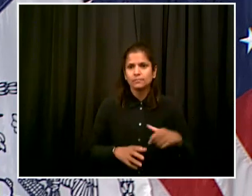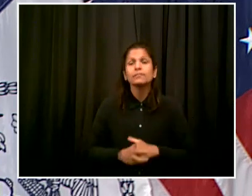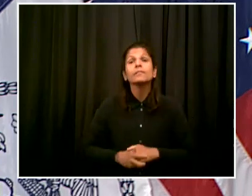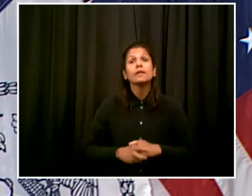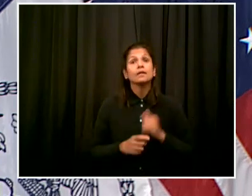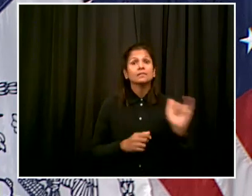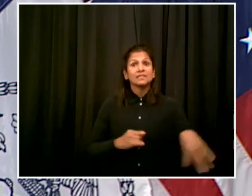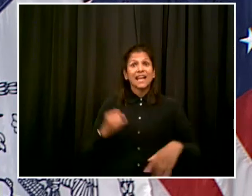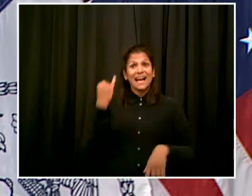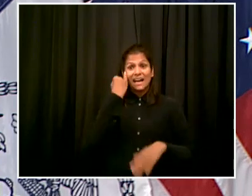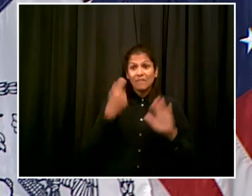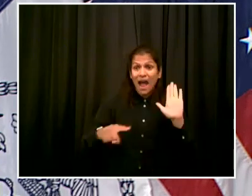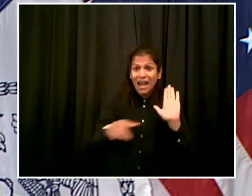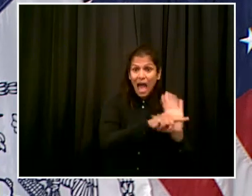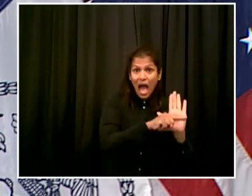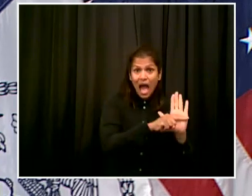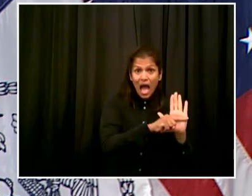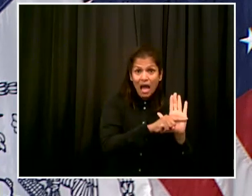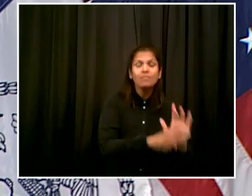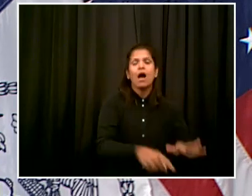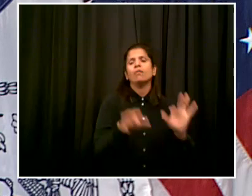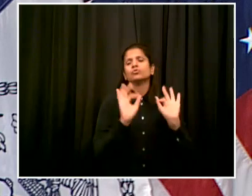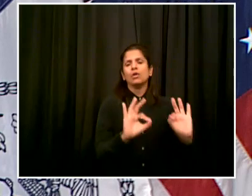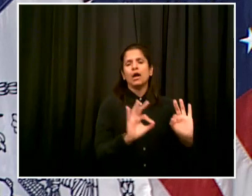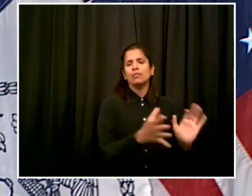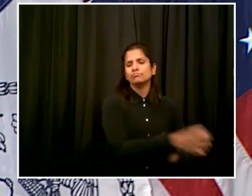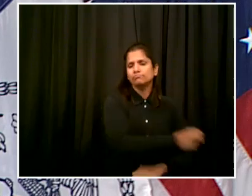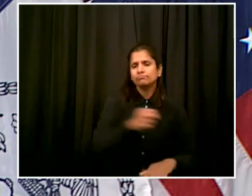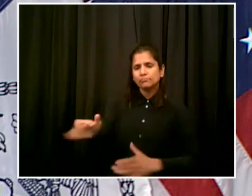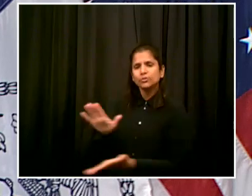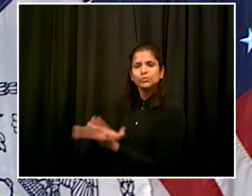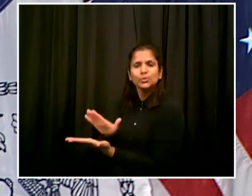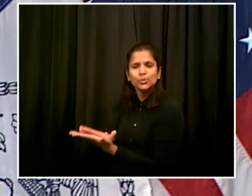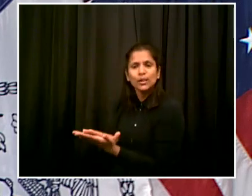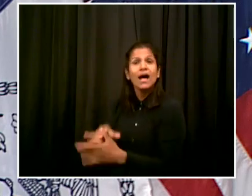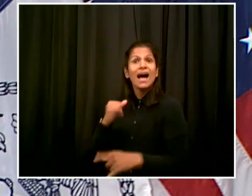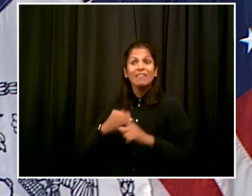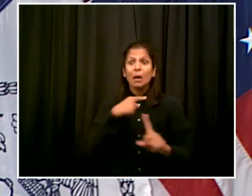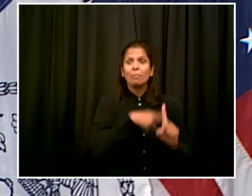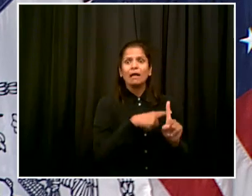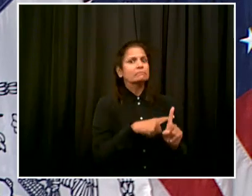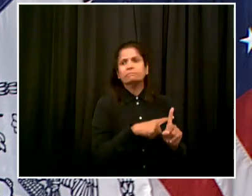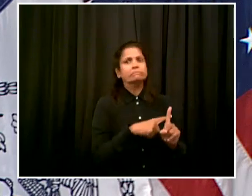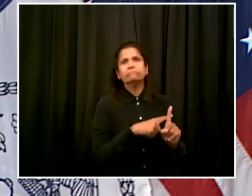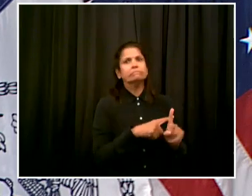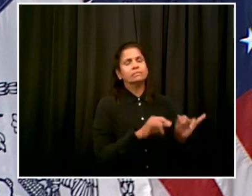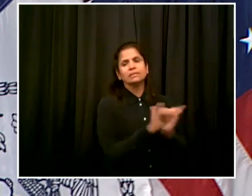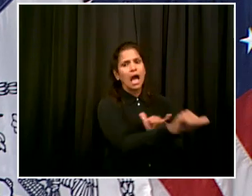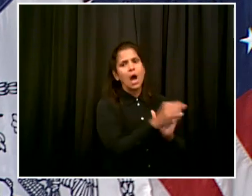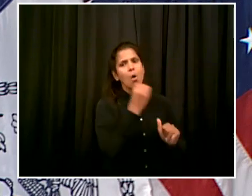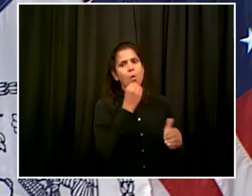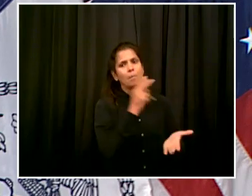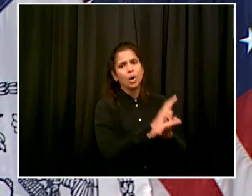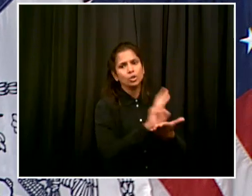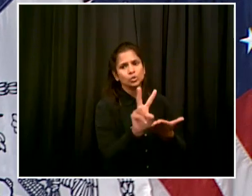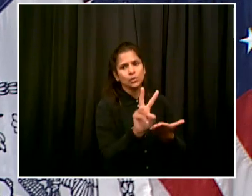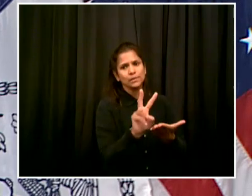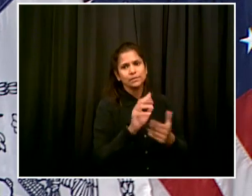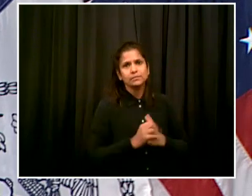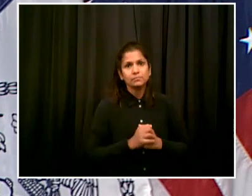THEY ARE WELL AND L'ETS GET THAT TEST. AND IF IT COMES BACK EGNATIVE , GREAT AND IF